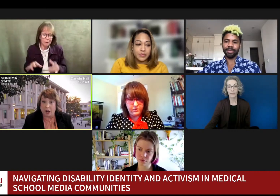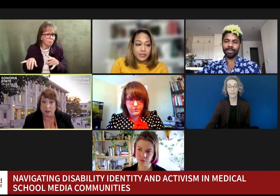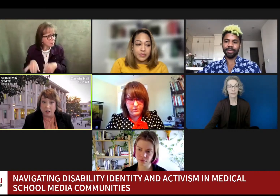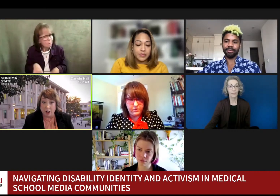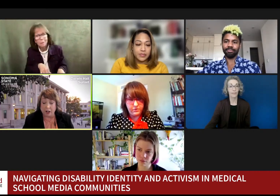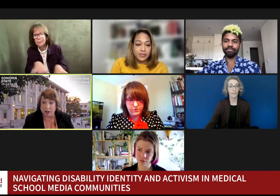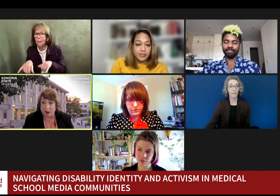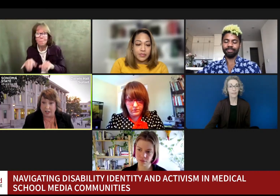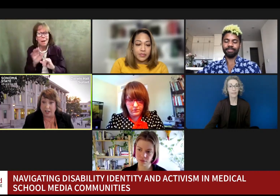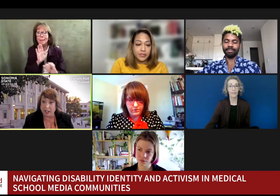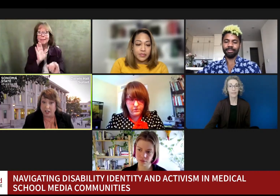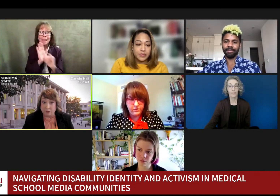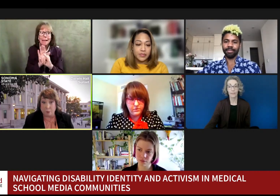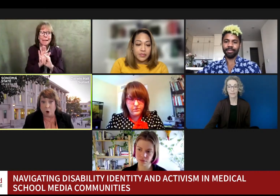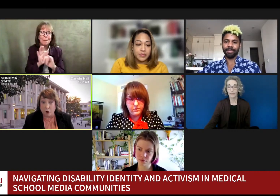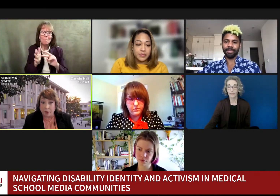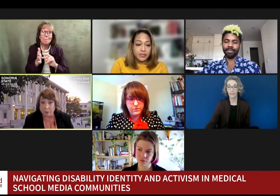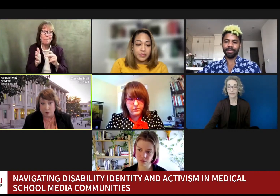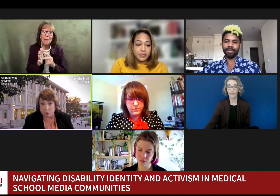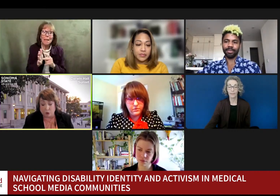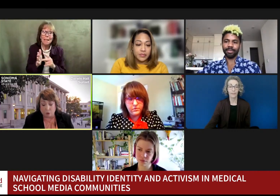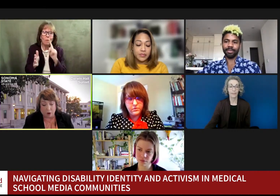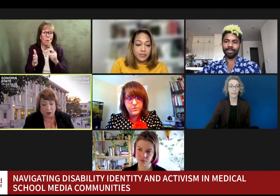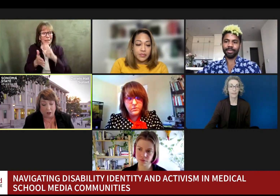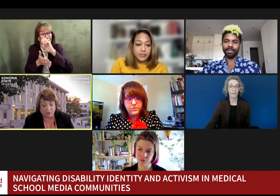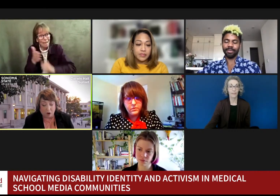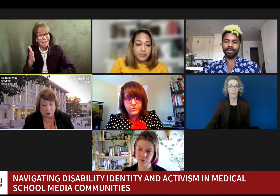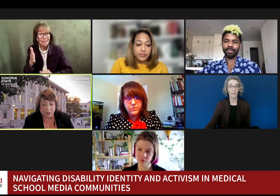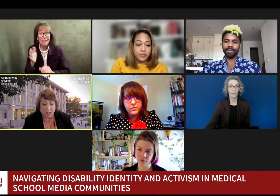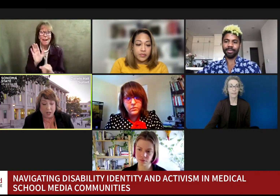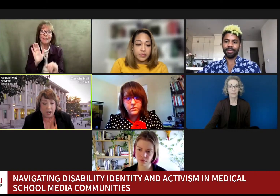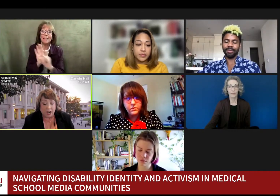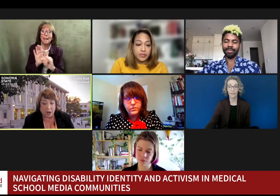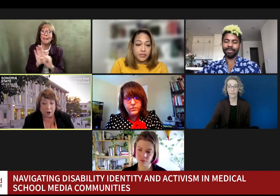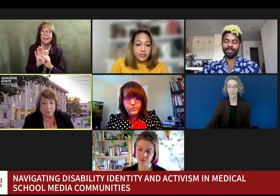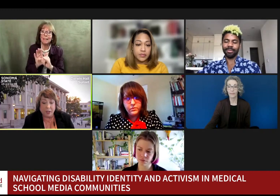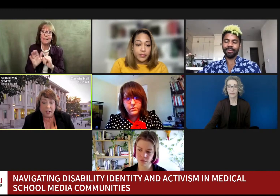which really strips away a lot of identity from all people who are involved.